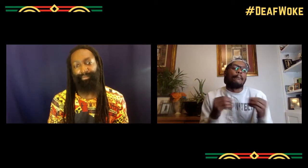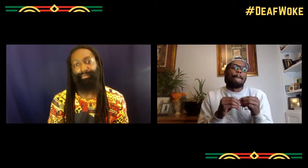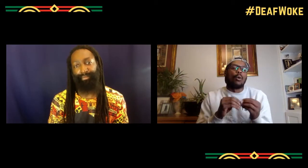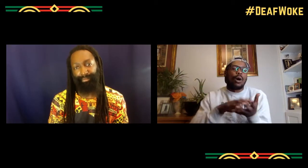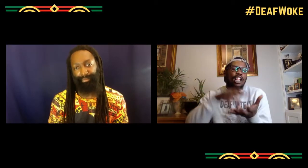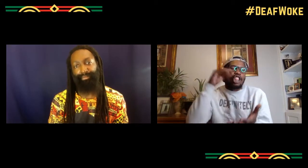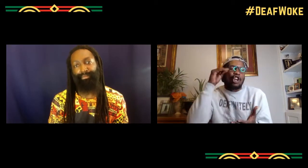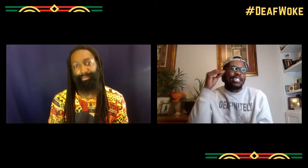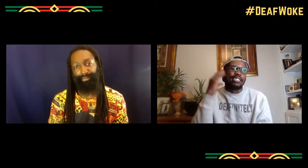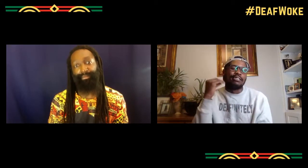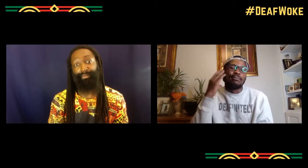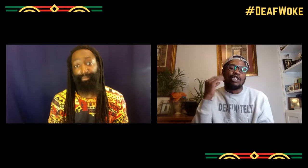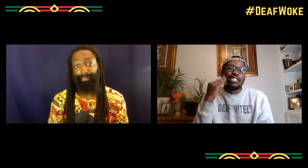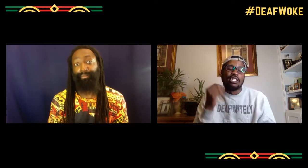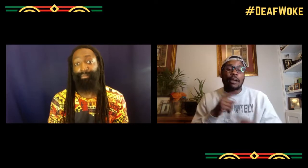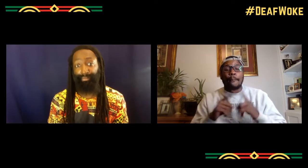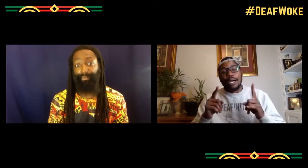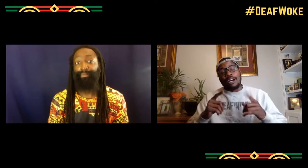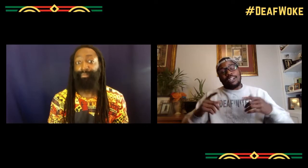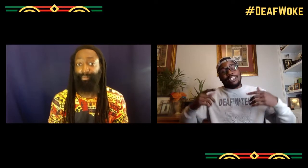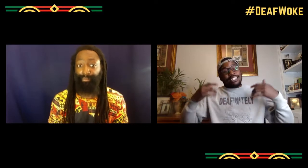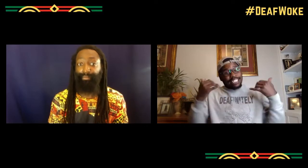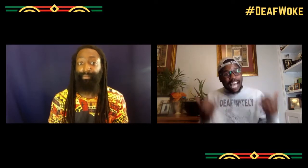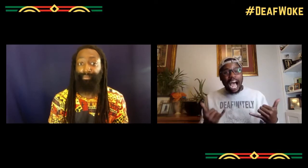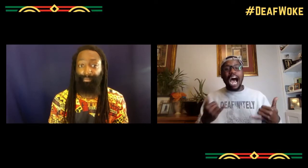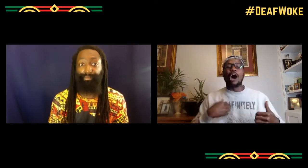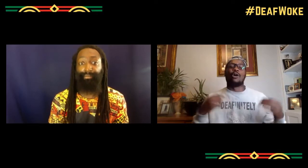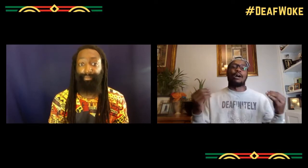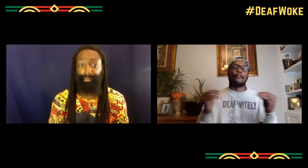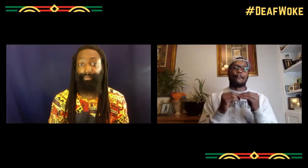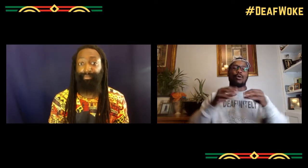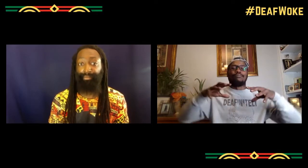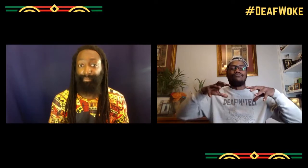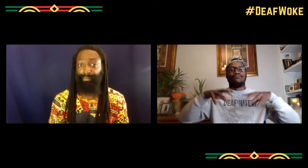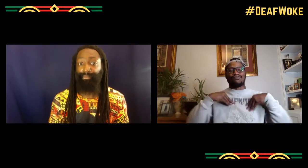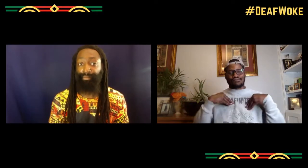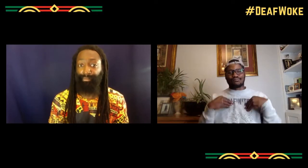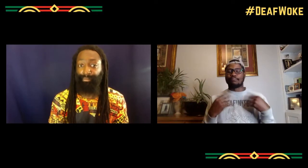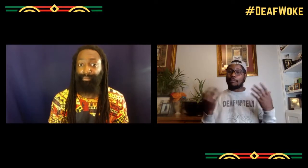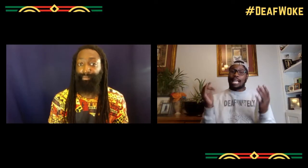or just drama, theaters but more experienced.